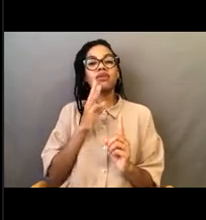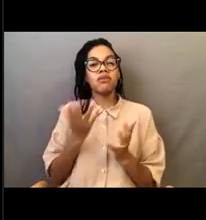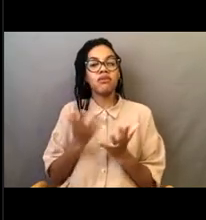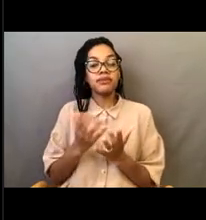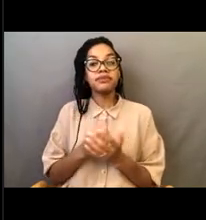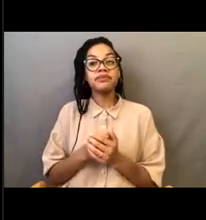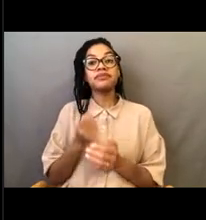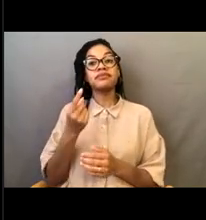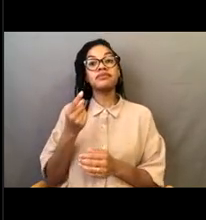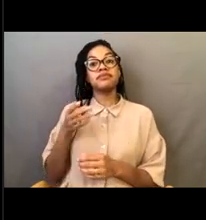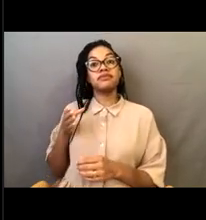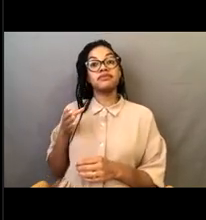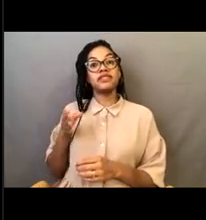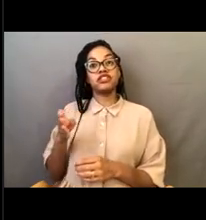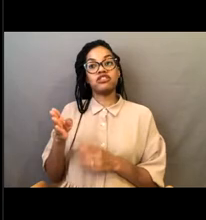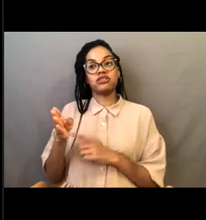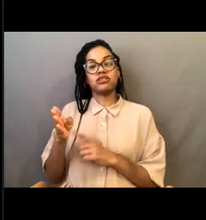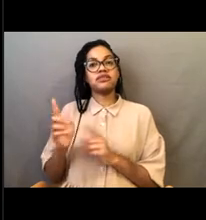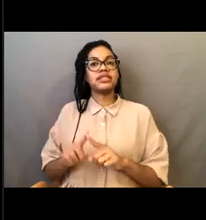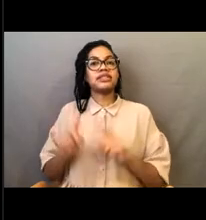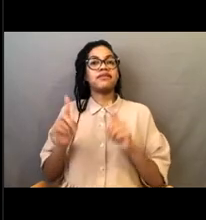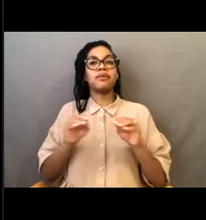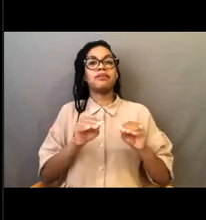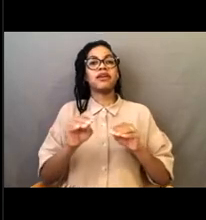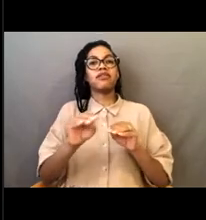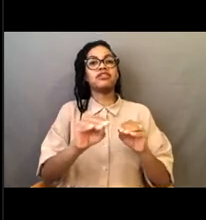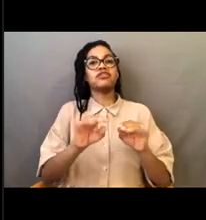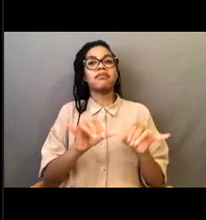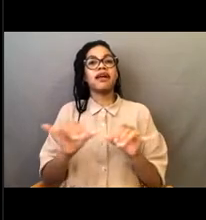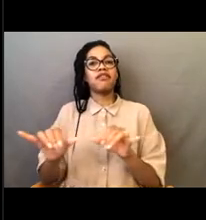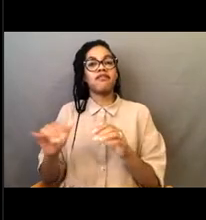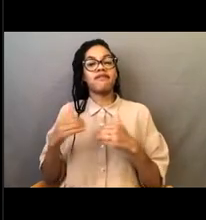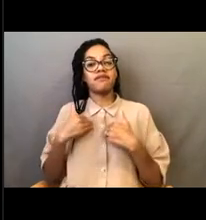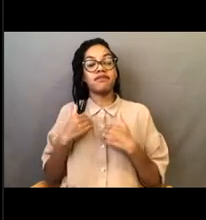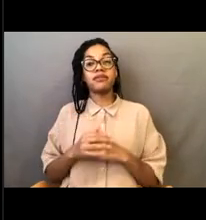It's very interesting. Some live their entire lives in freshwater,